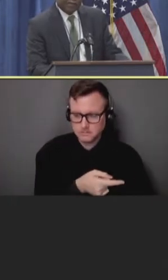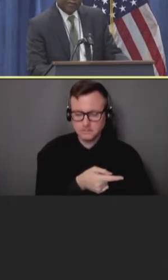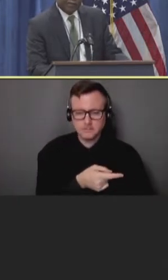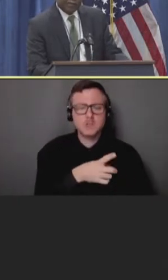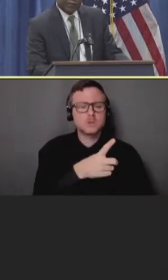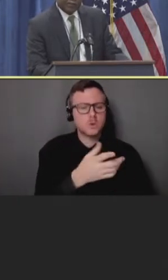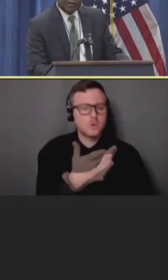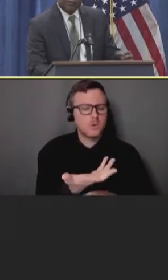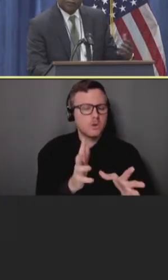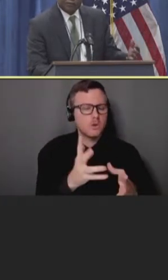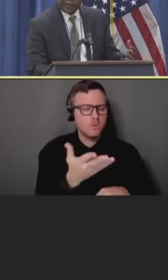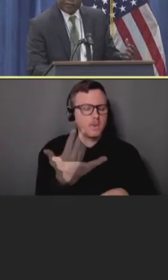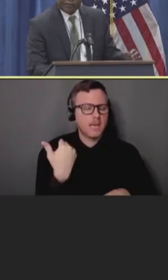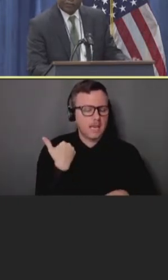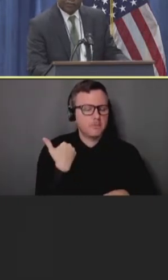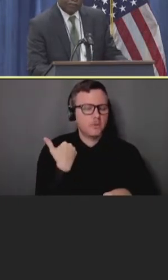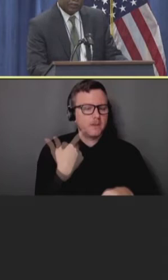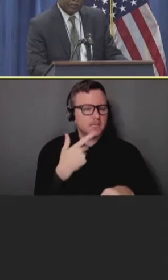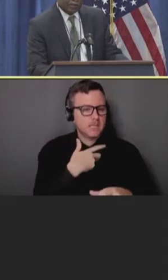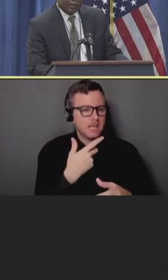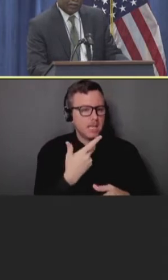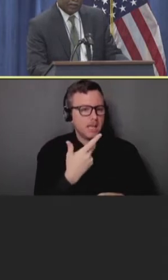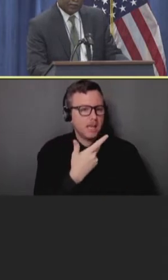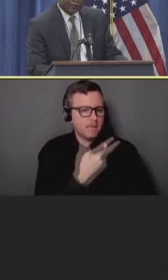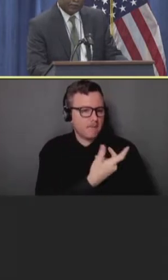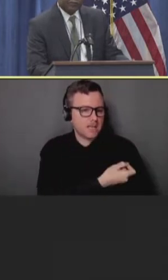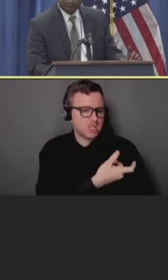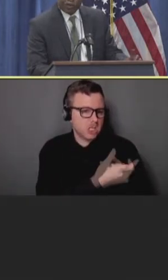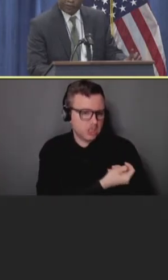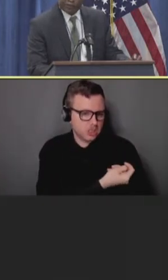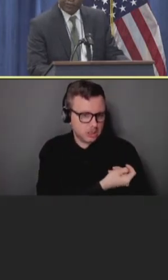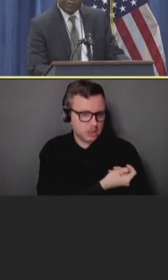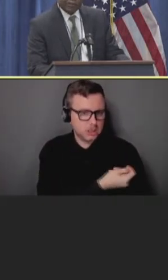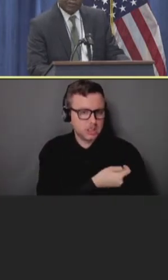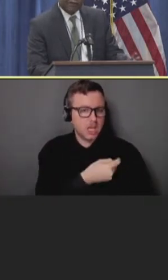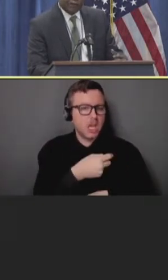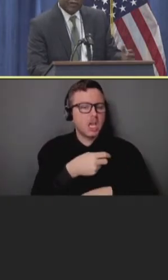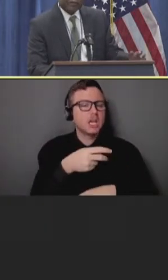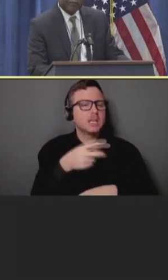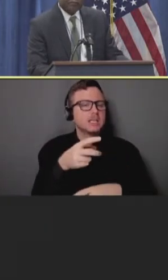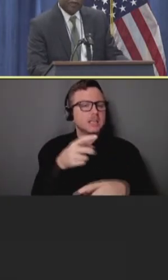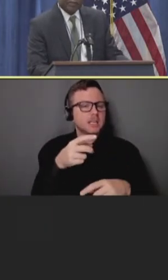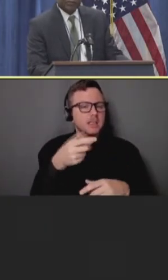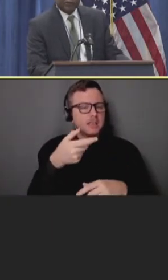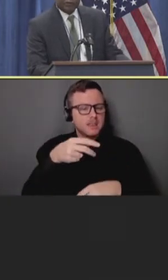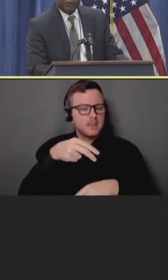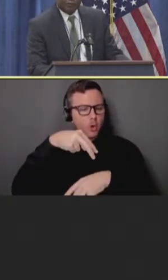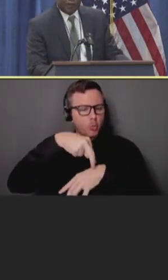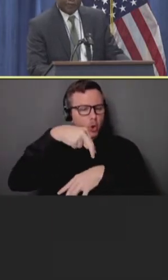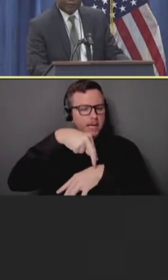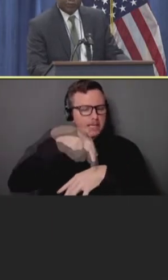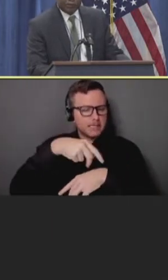and the number of vaccination trips vary based on the past experience.